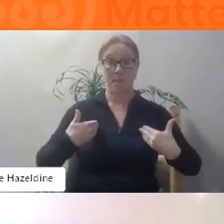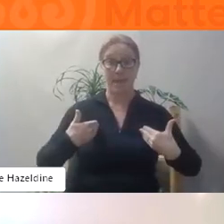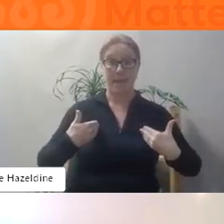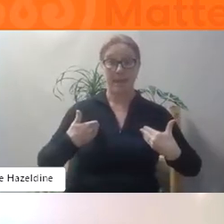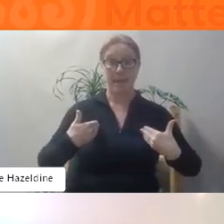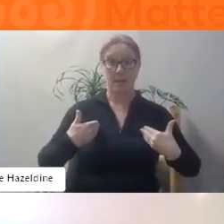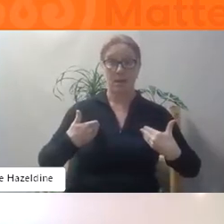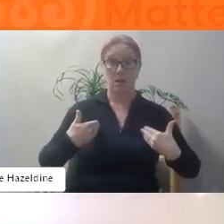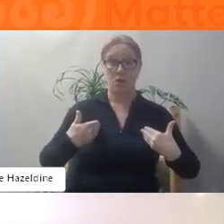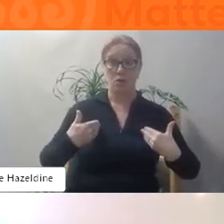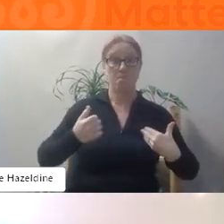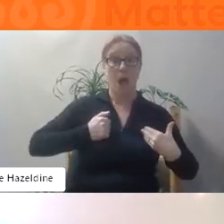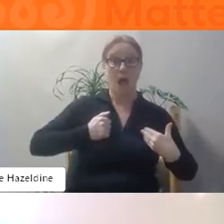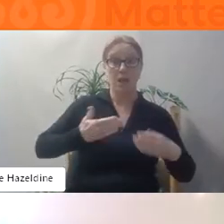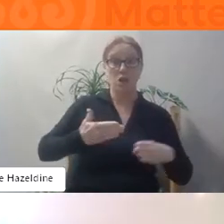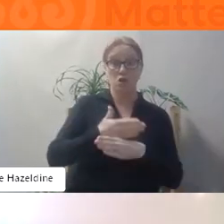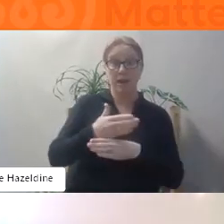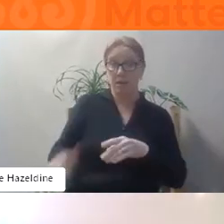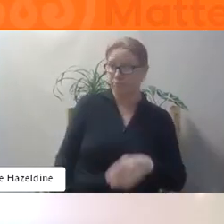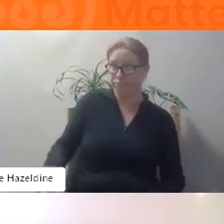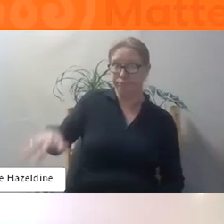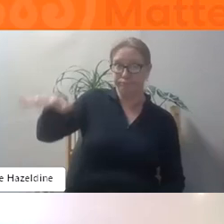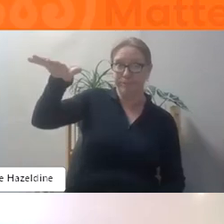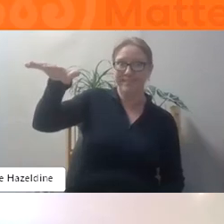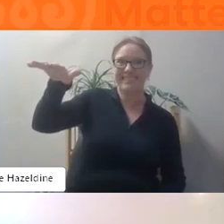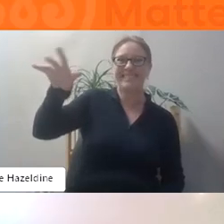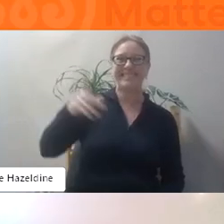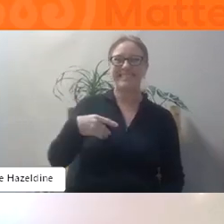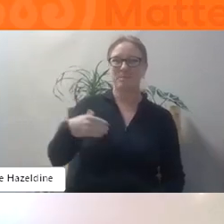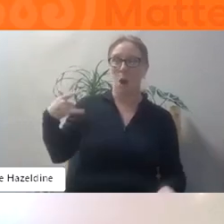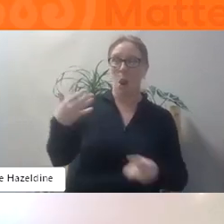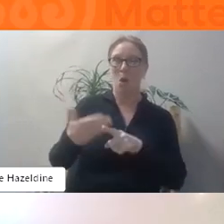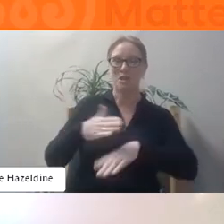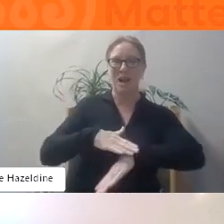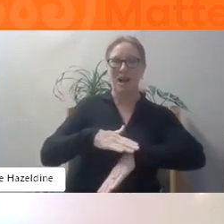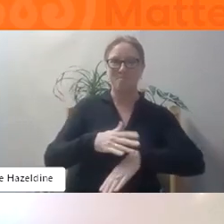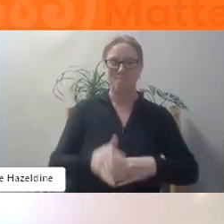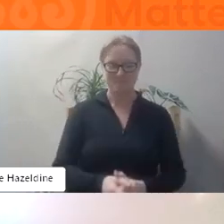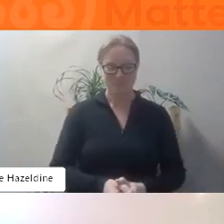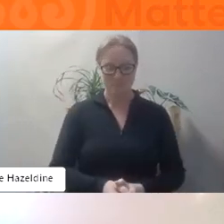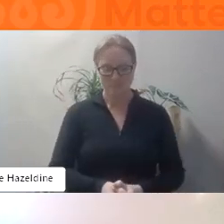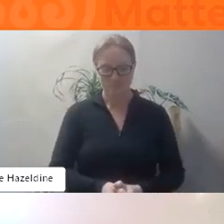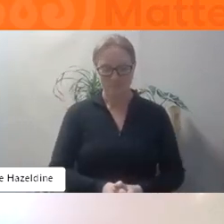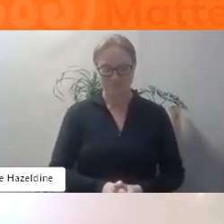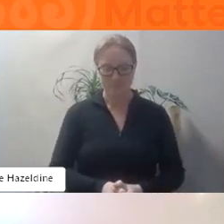entire career, which has been quite long now, and in the inspiration